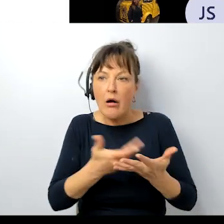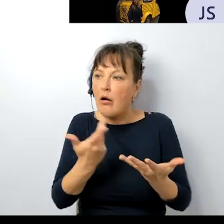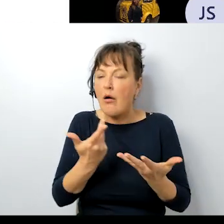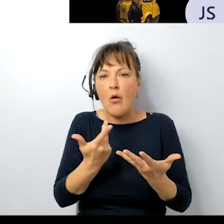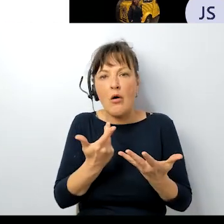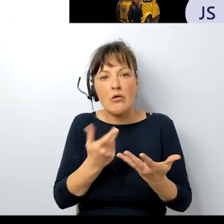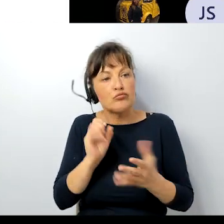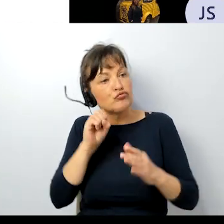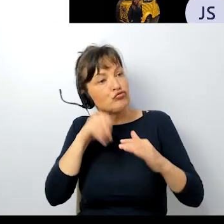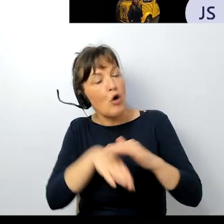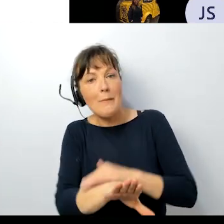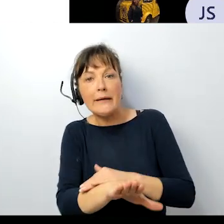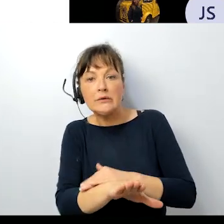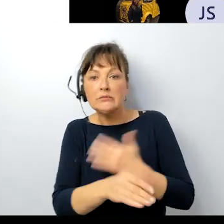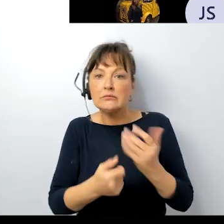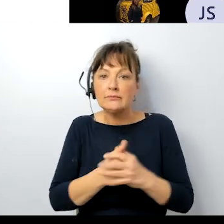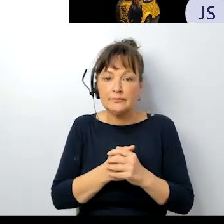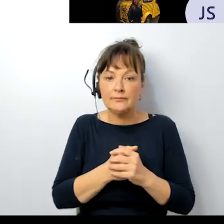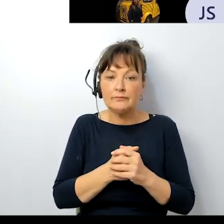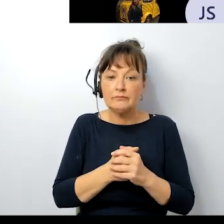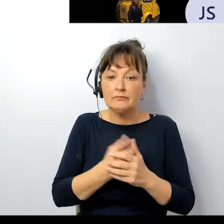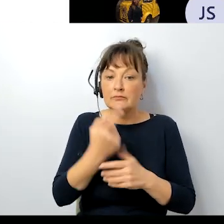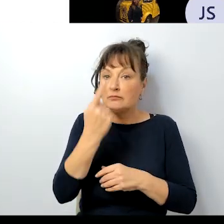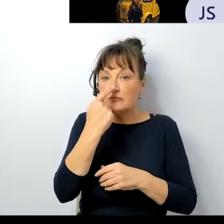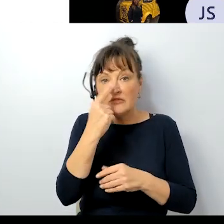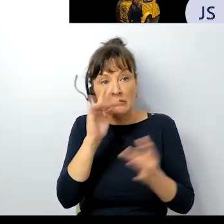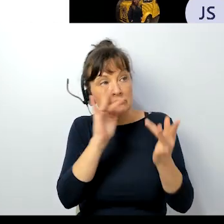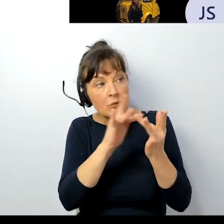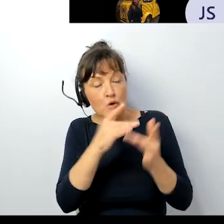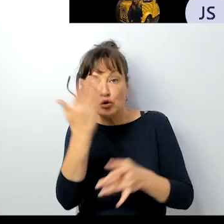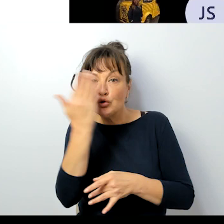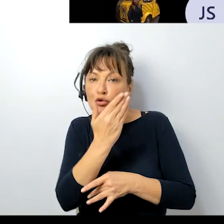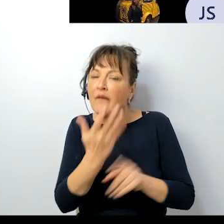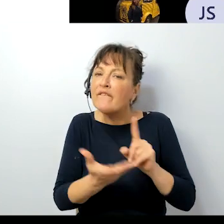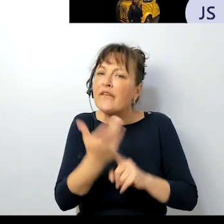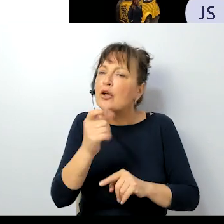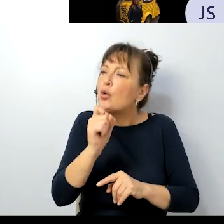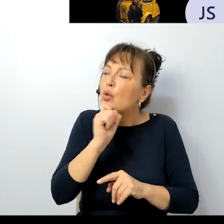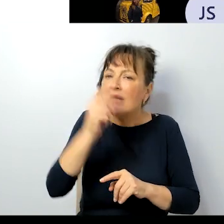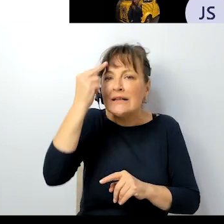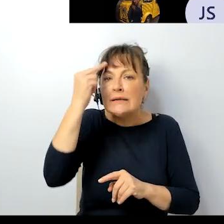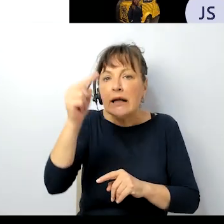group work and drop-ins, this is all designed to help your young person with their career planning.